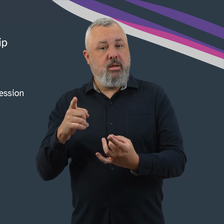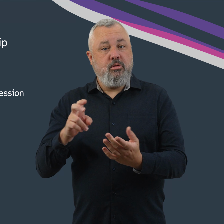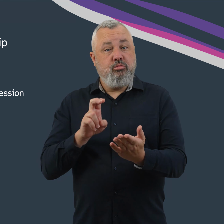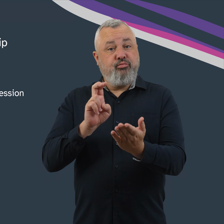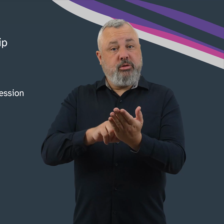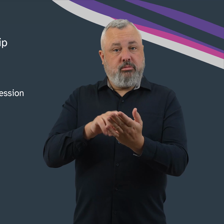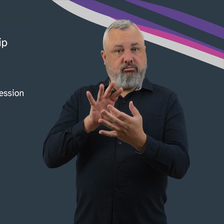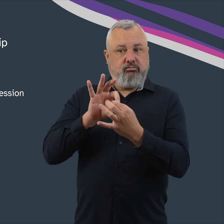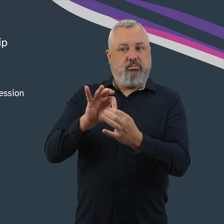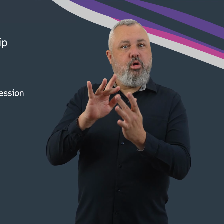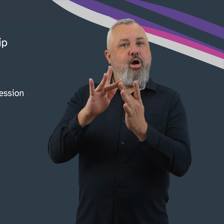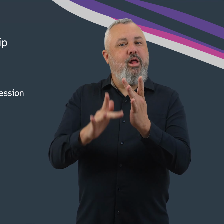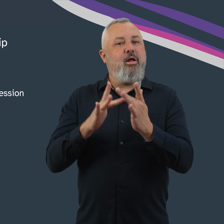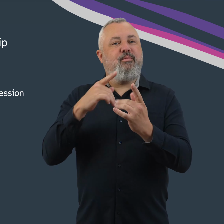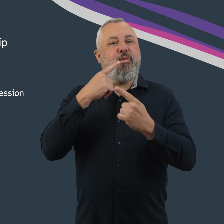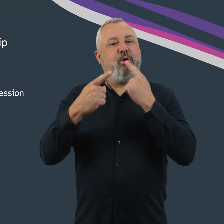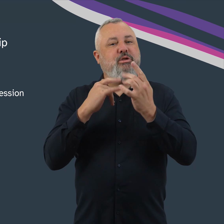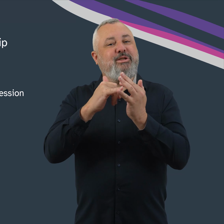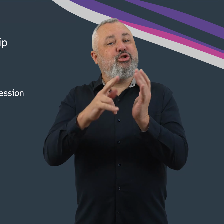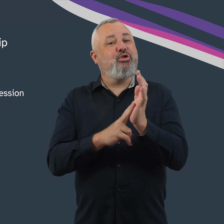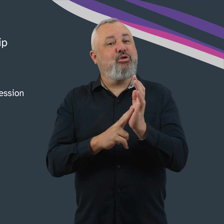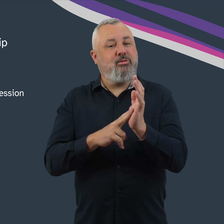Register for an online information session to be held on: